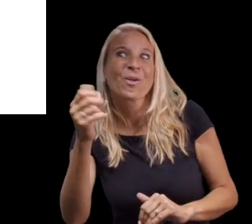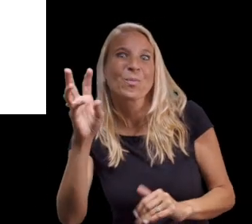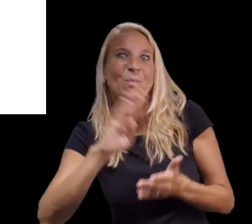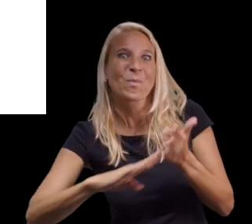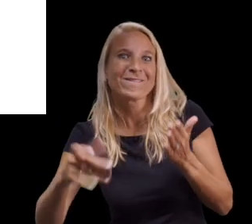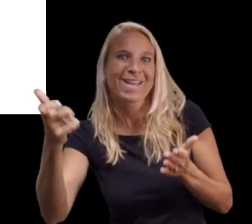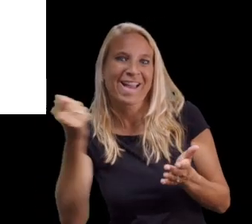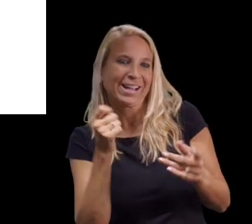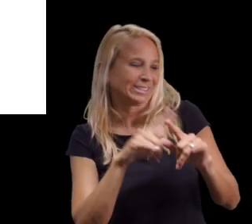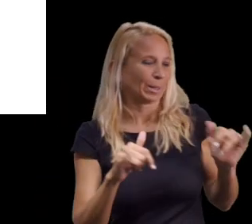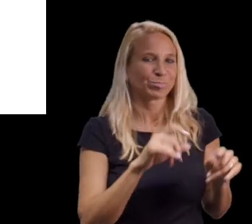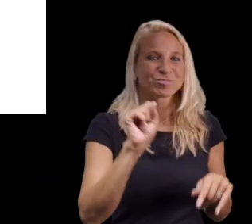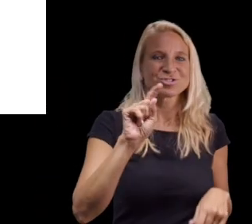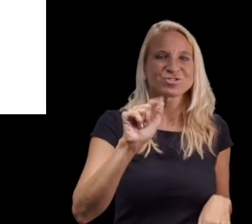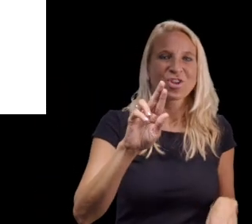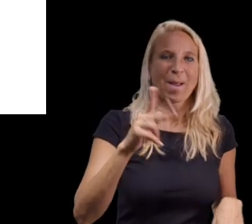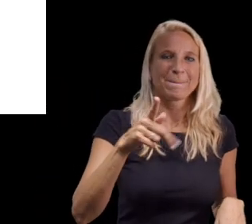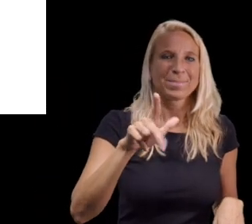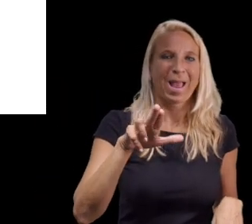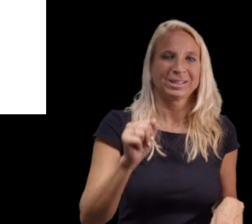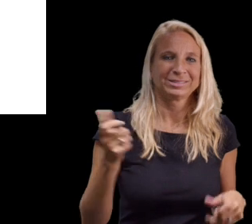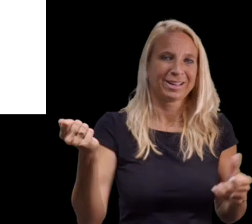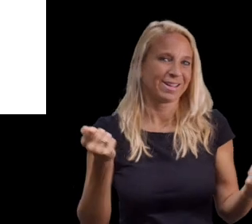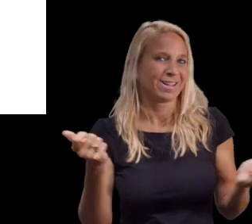while receiving STAR Plus HCBS waiver.